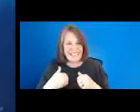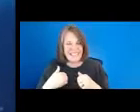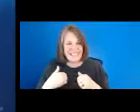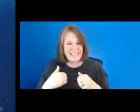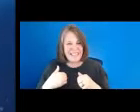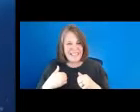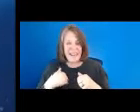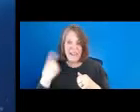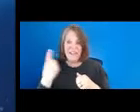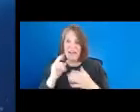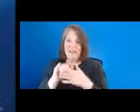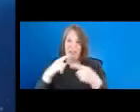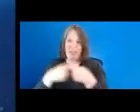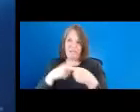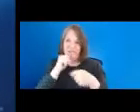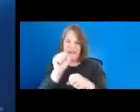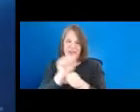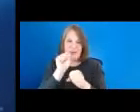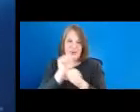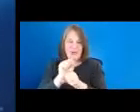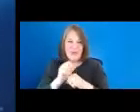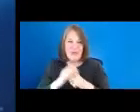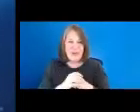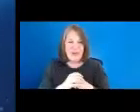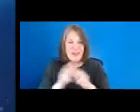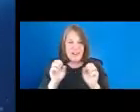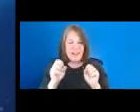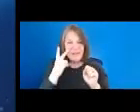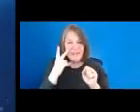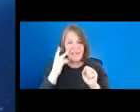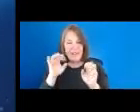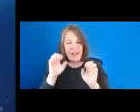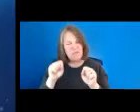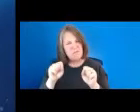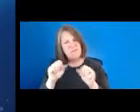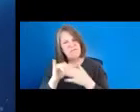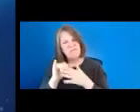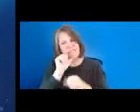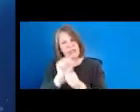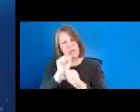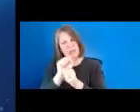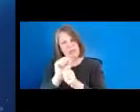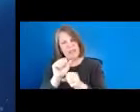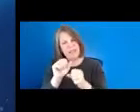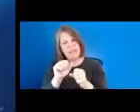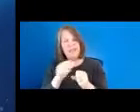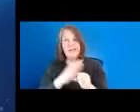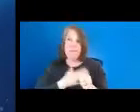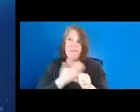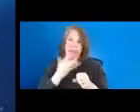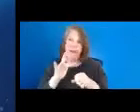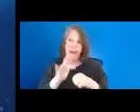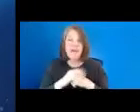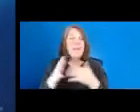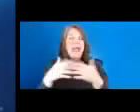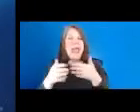work. 16:21:17 Anyway, you will be able to search